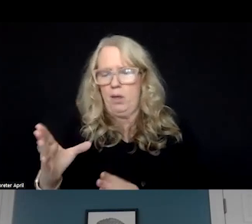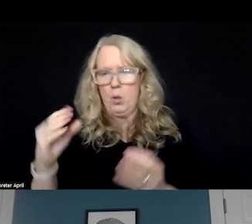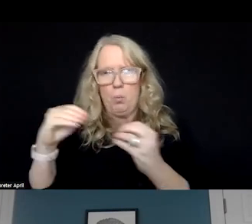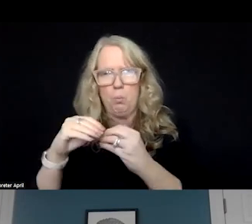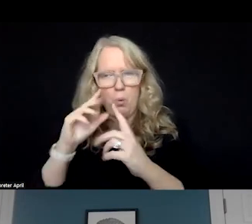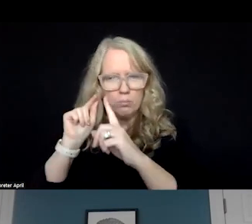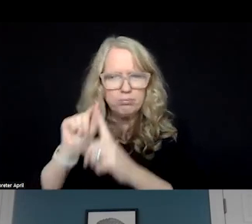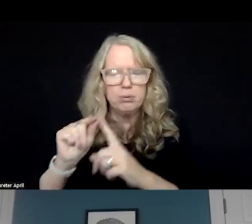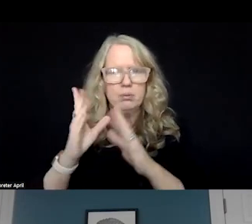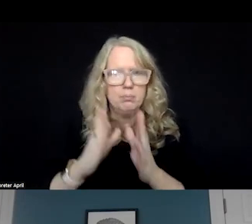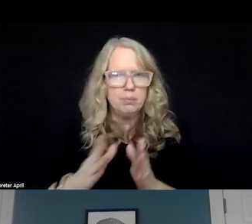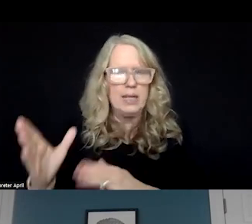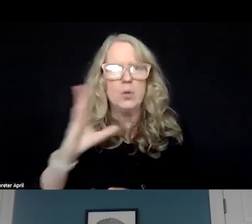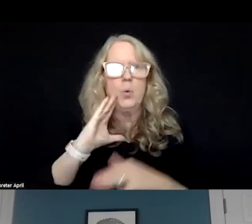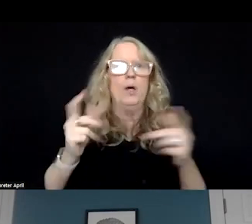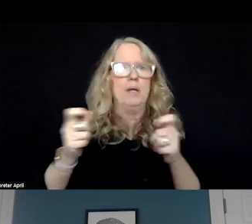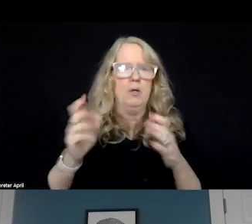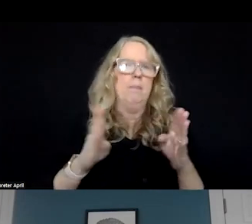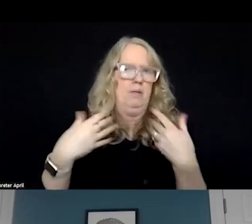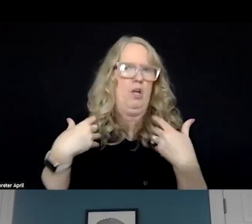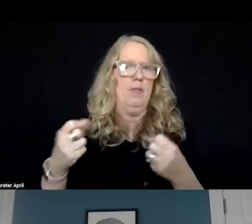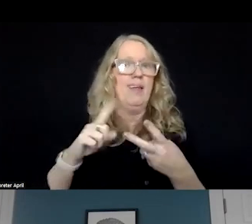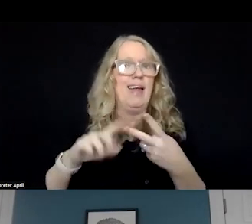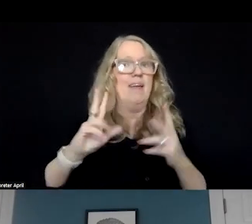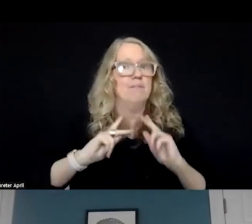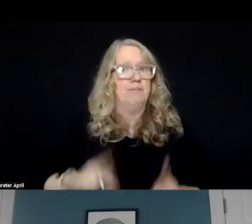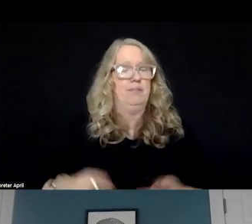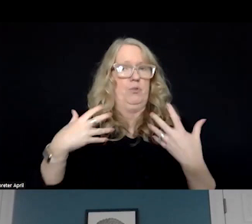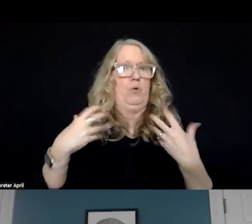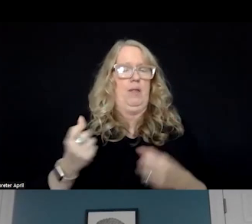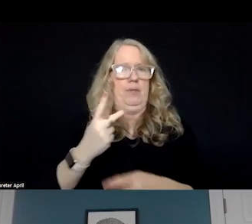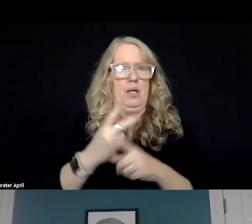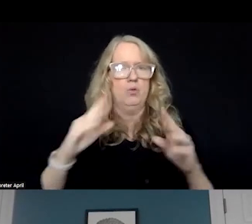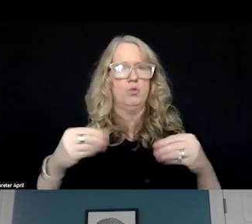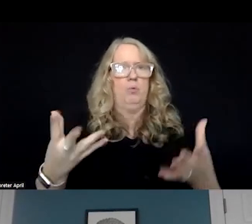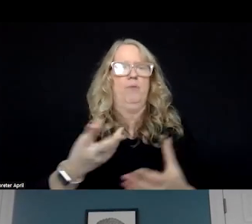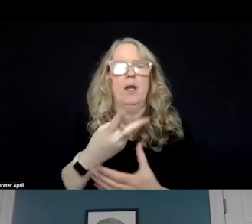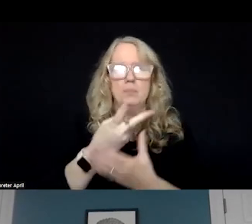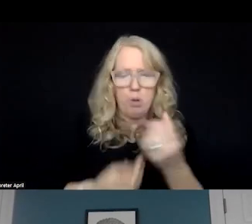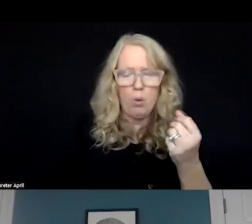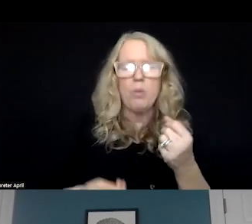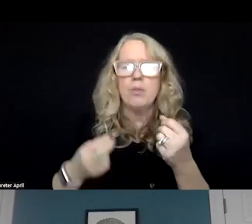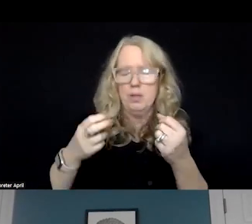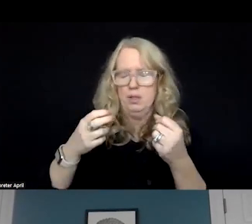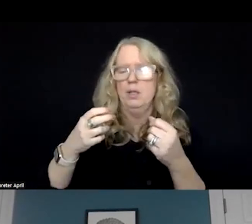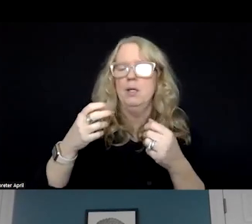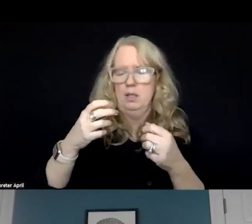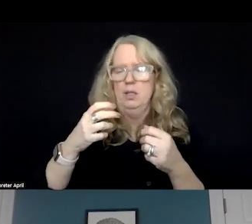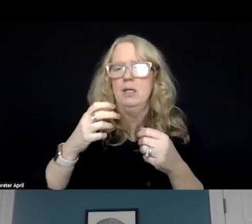THAT WILL BE BEHAVIORAL HEALTH. IT IS SOMEWHERE IN THE NEAR